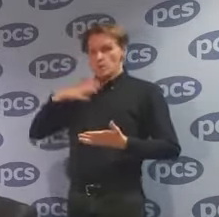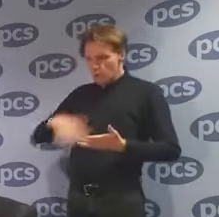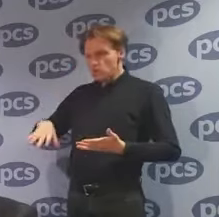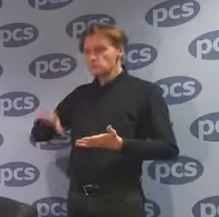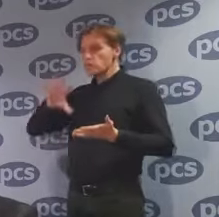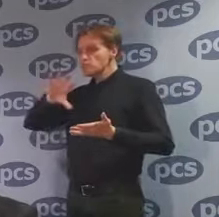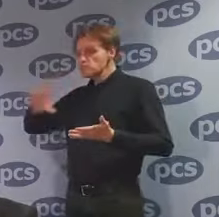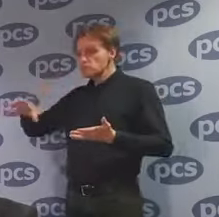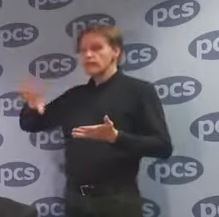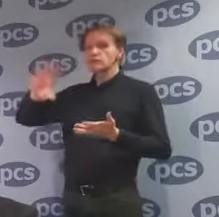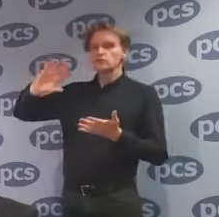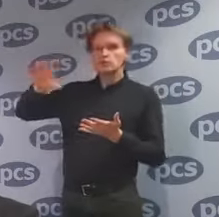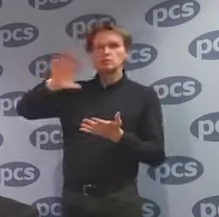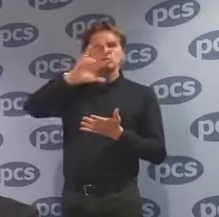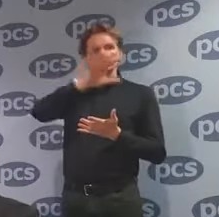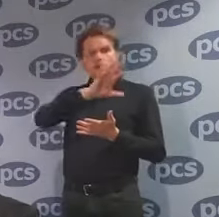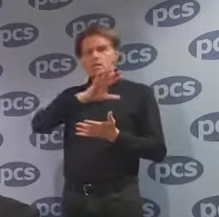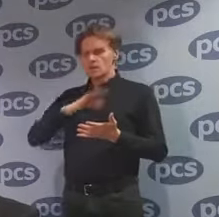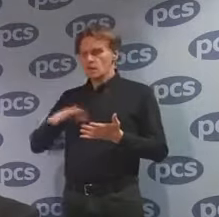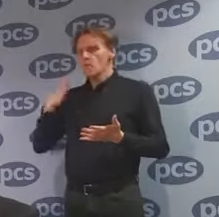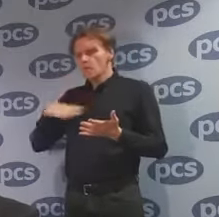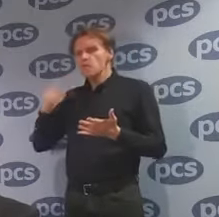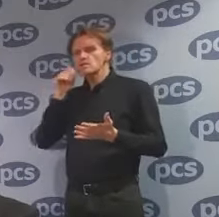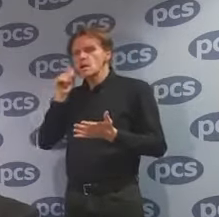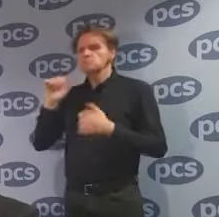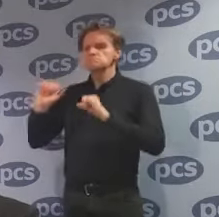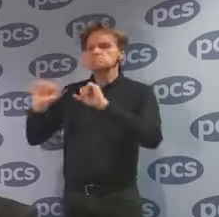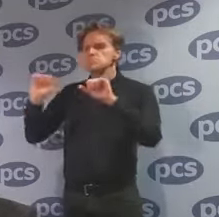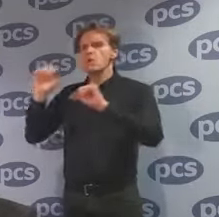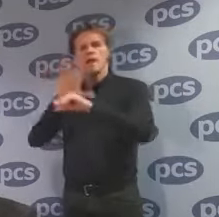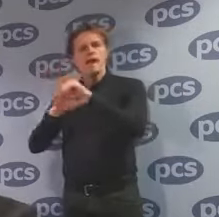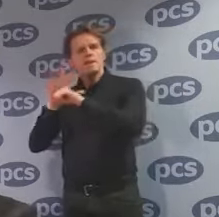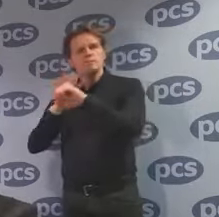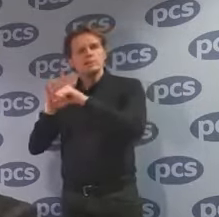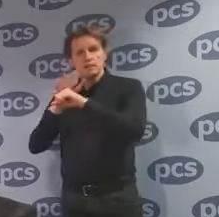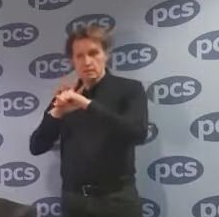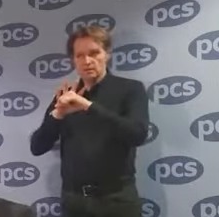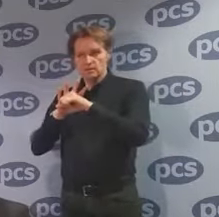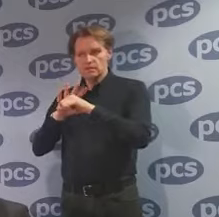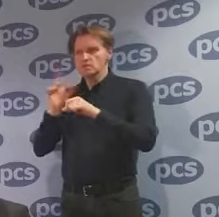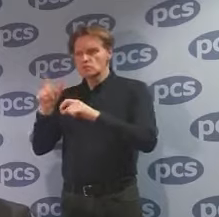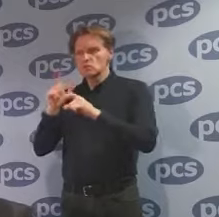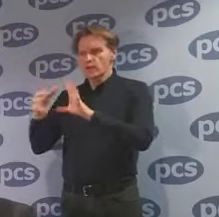how they themselves have done in order that they can indeed work with us to try